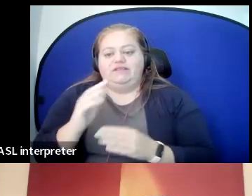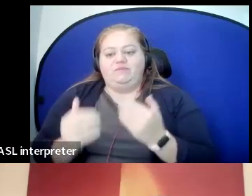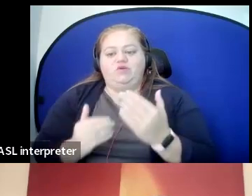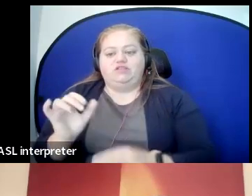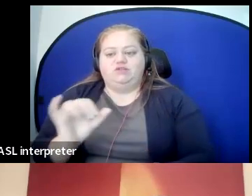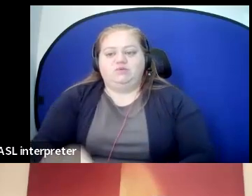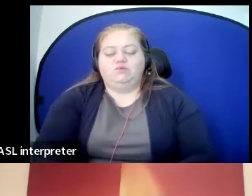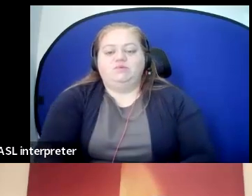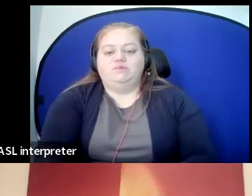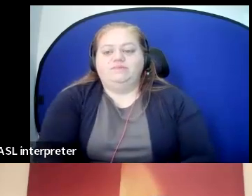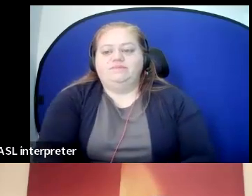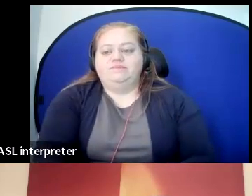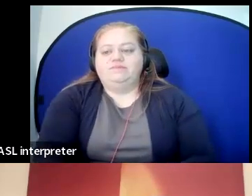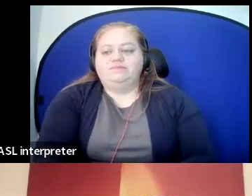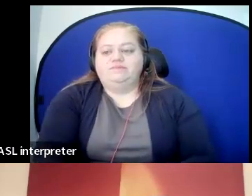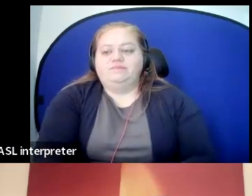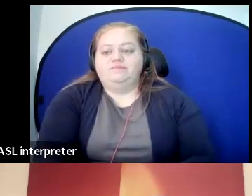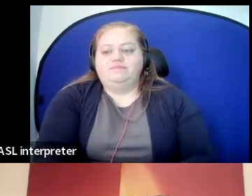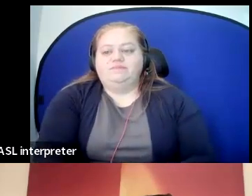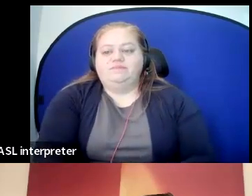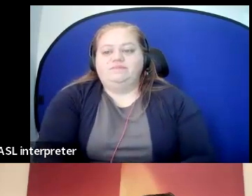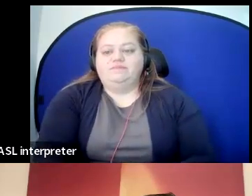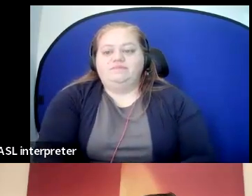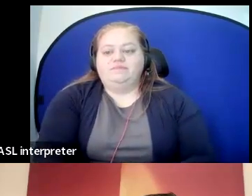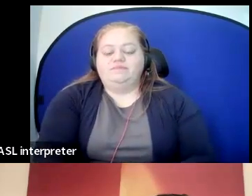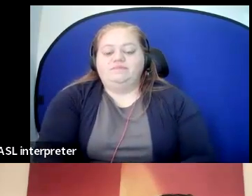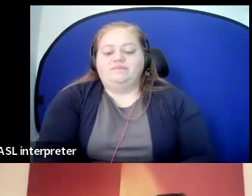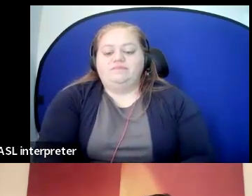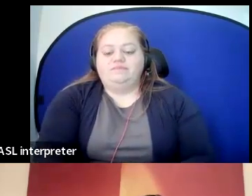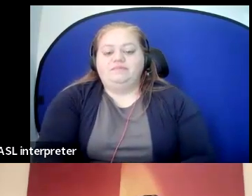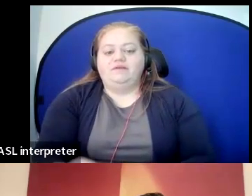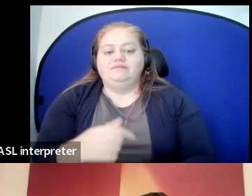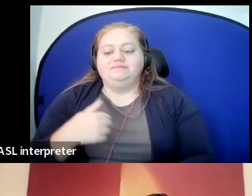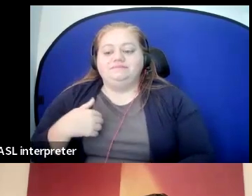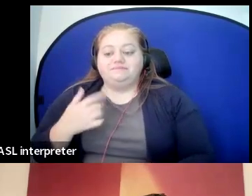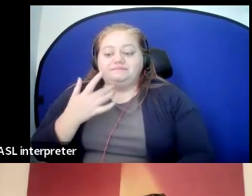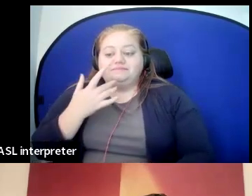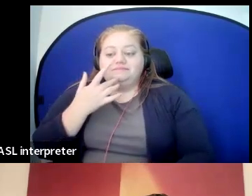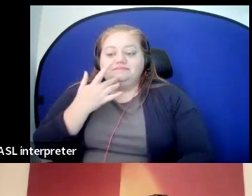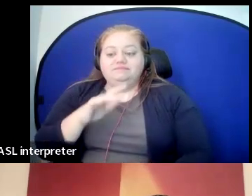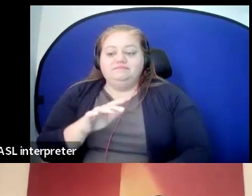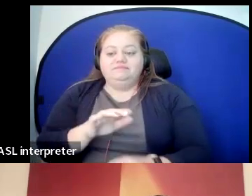So on our end, I am very fortunate to have collaborators